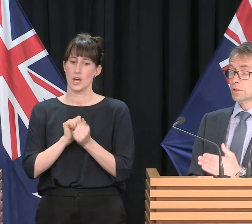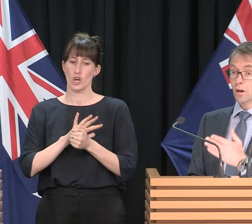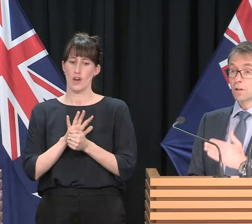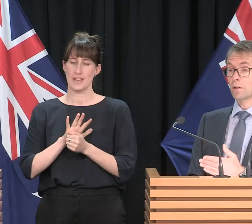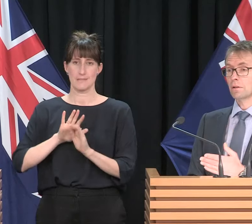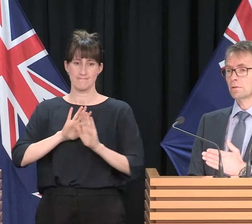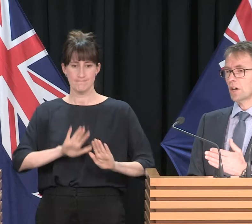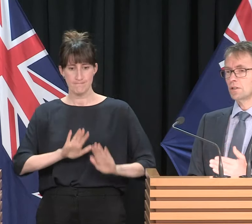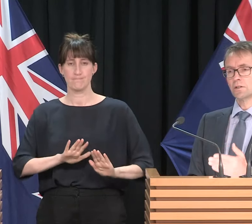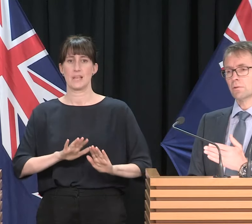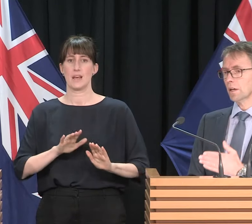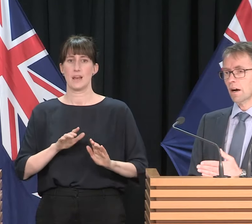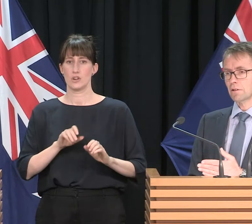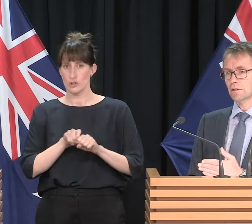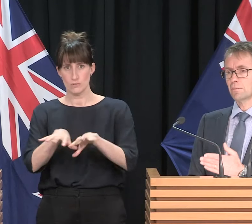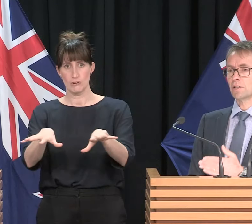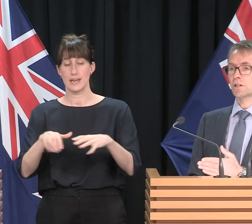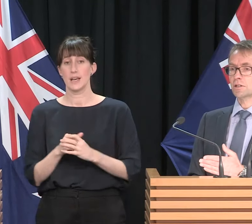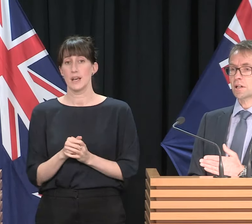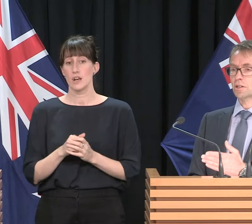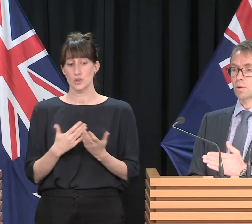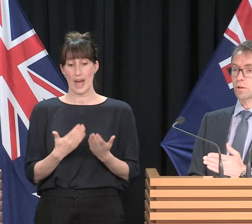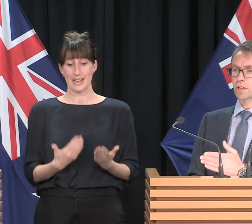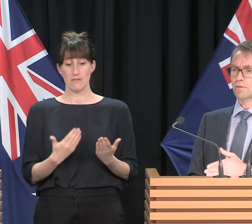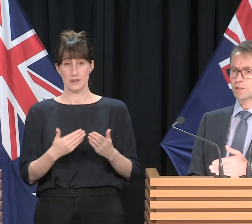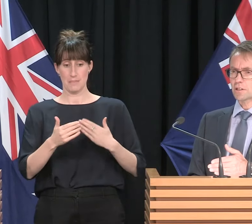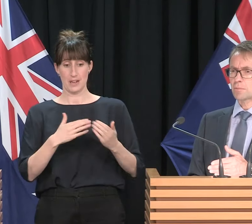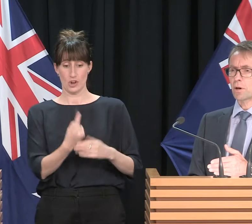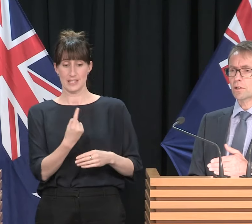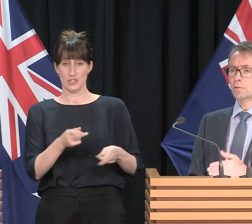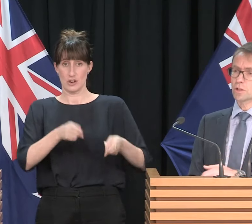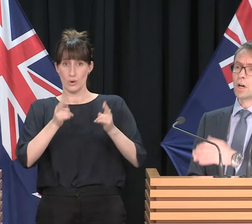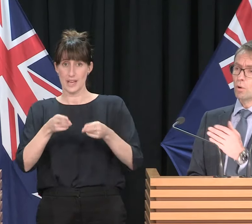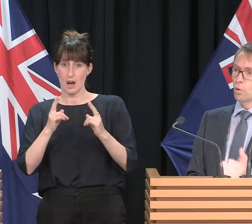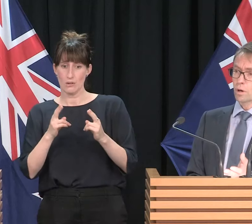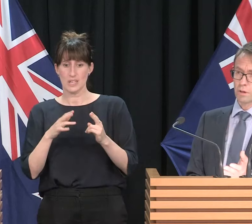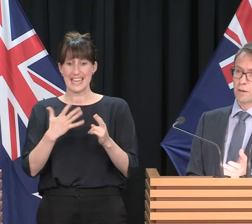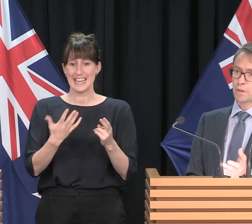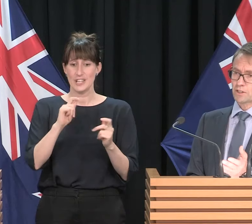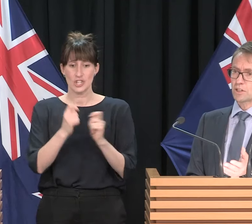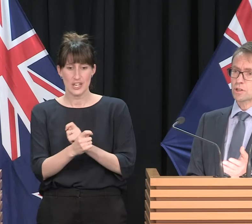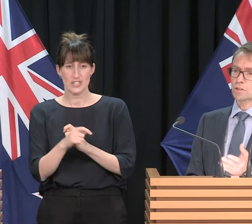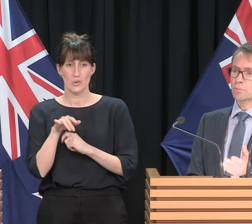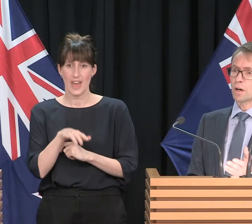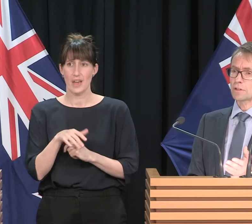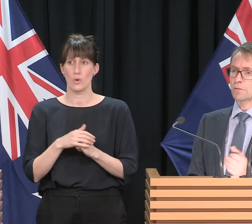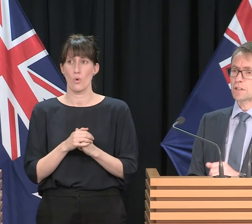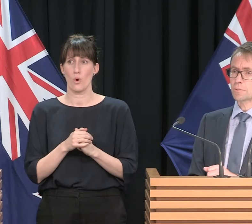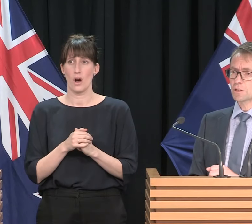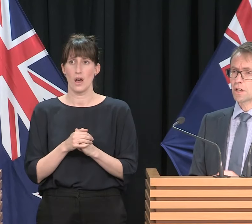contact with others if you have COVID-19-related symptoms all things we encourage New Zealanders to continue to do